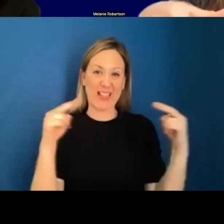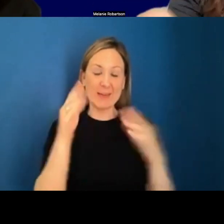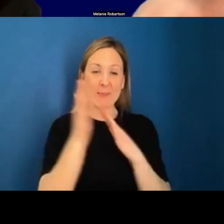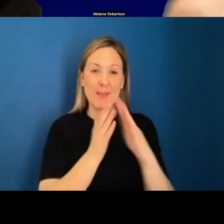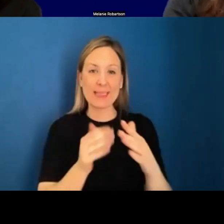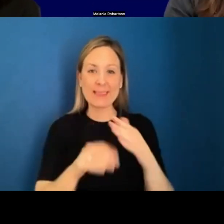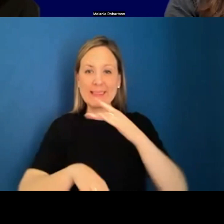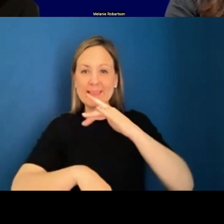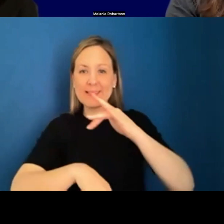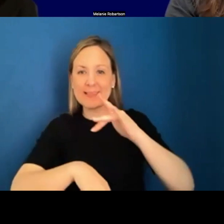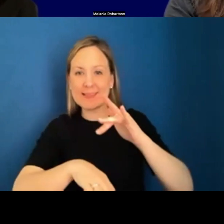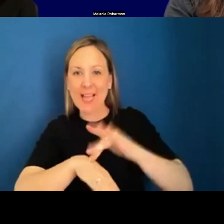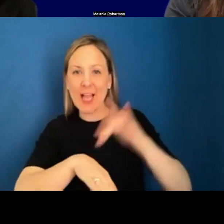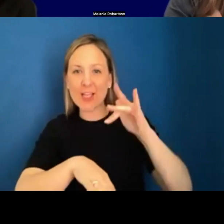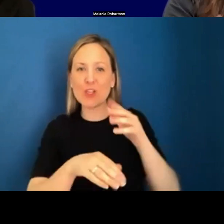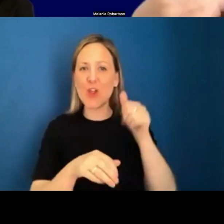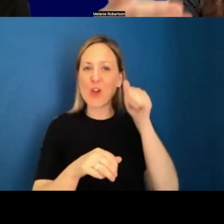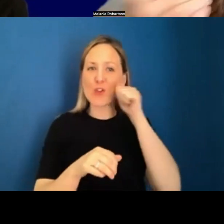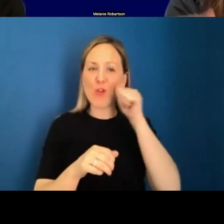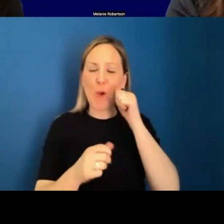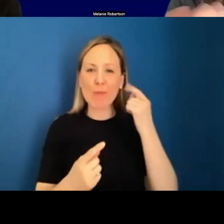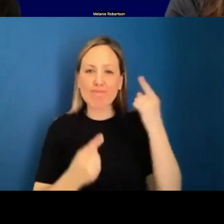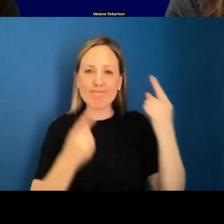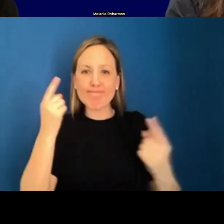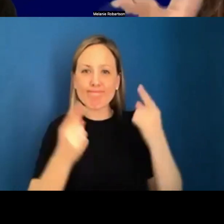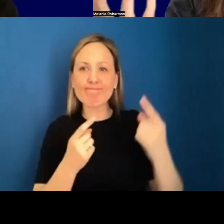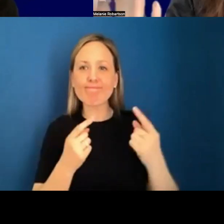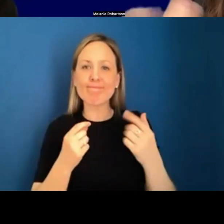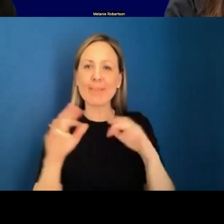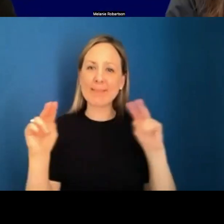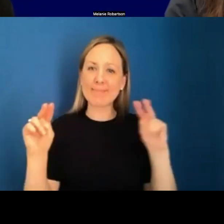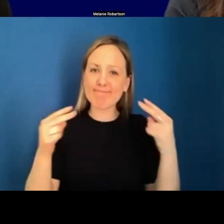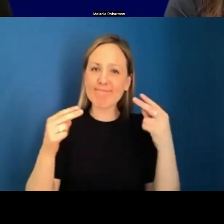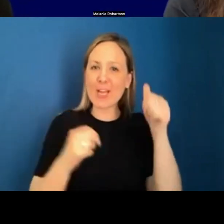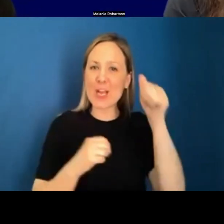and now you're attending to me and I know that you're attending to me, is exactly what eye